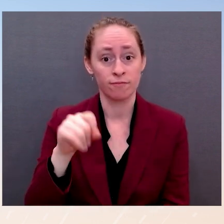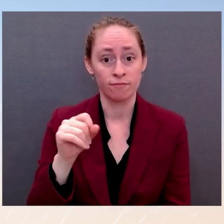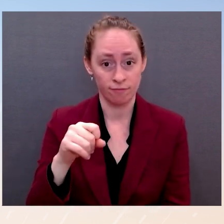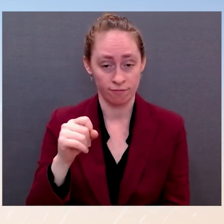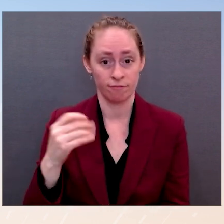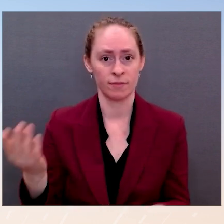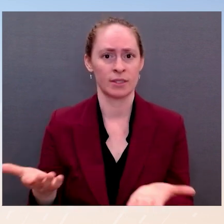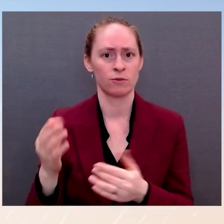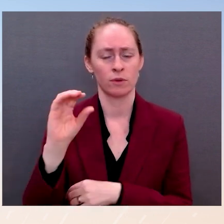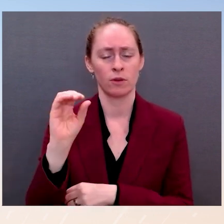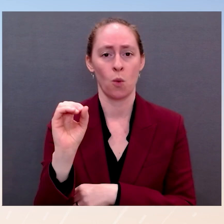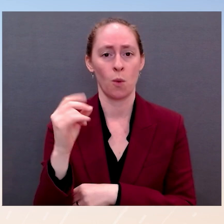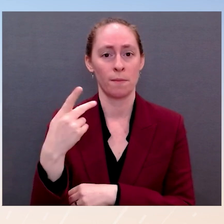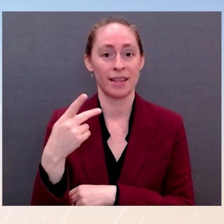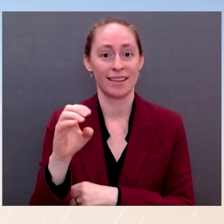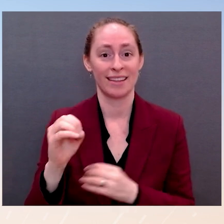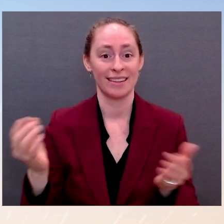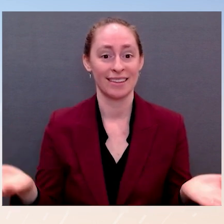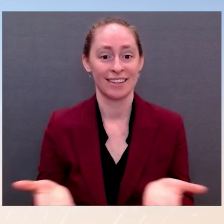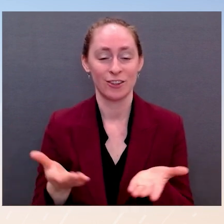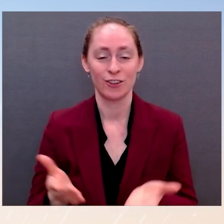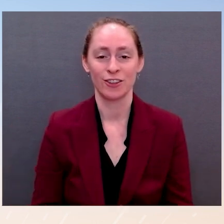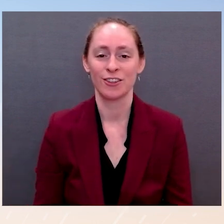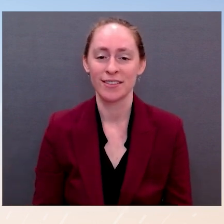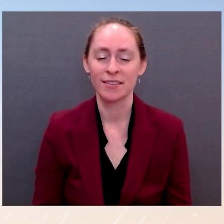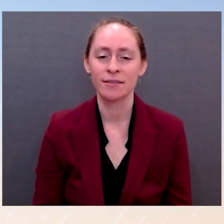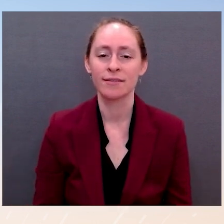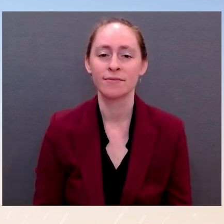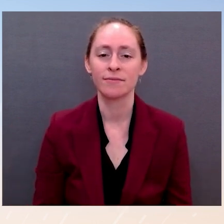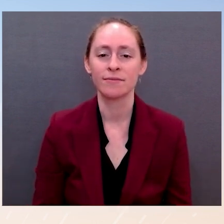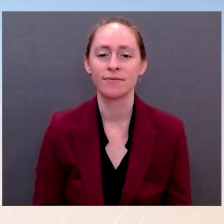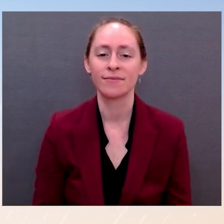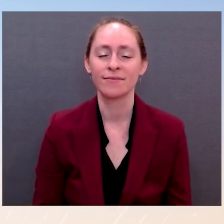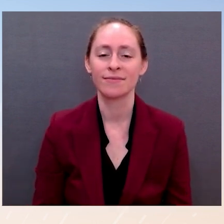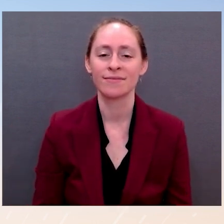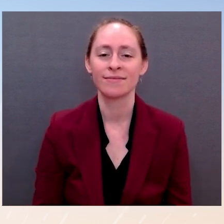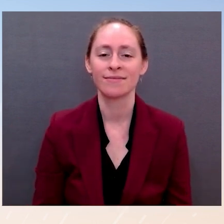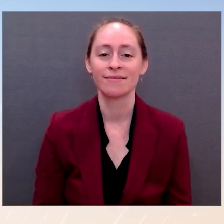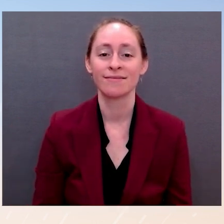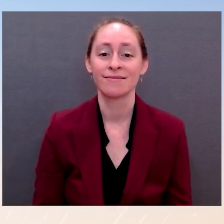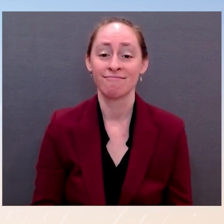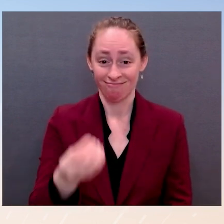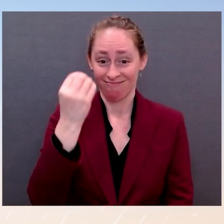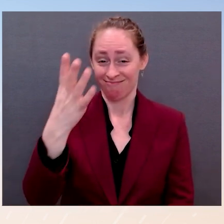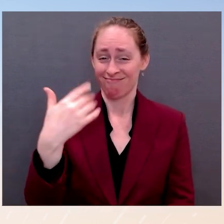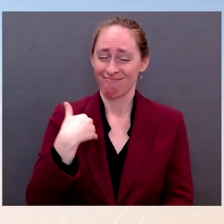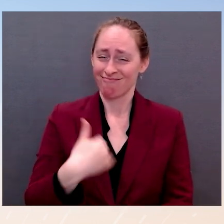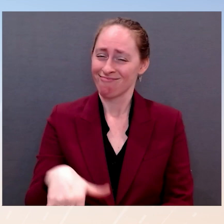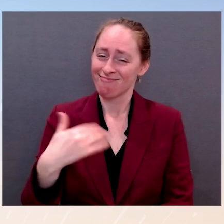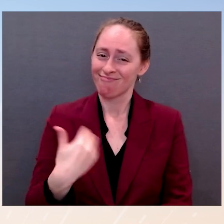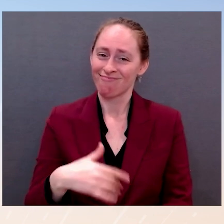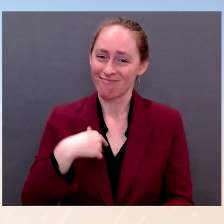Office of Public Engagement. I am so, so, so honored to be able to introduce to you